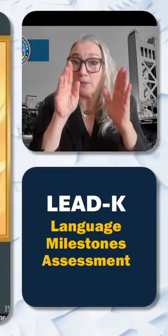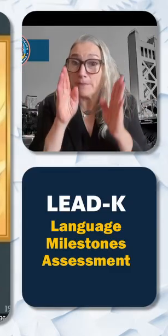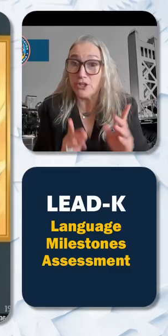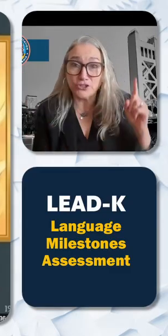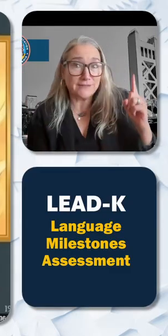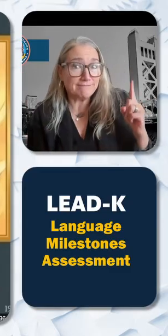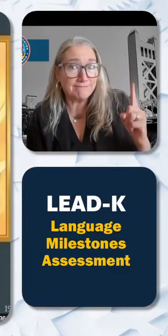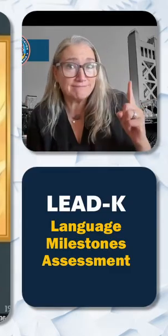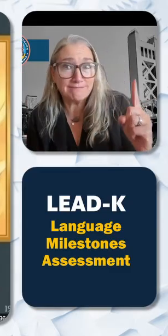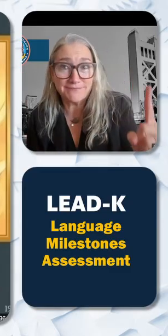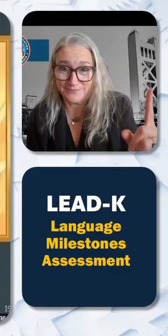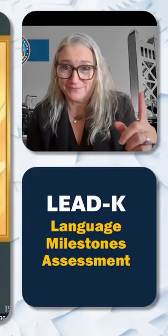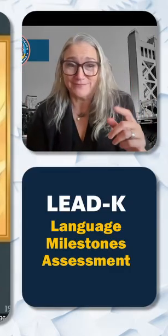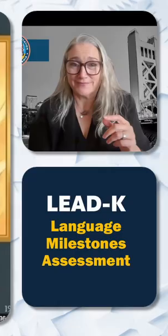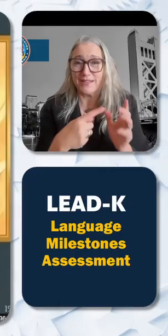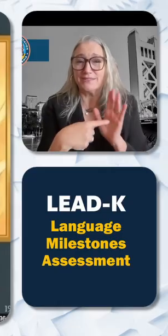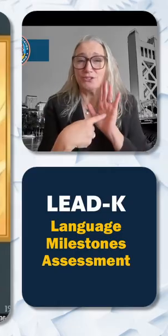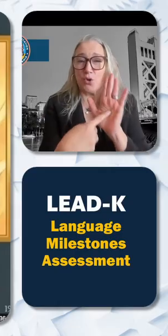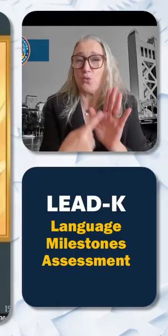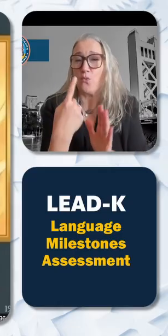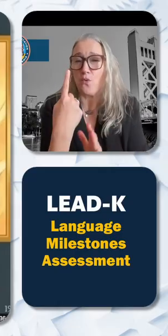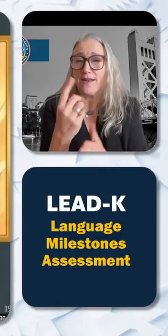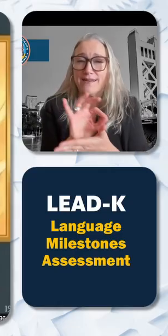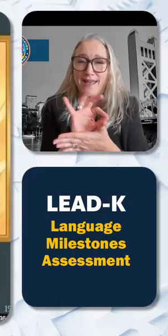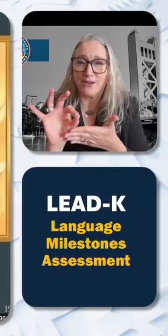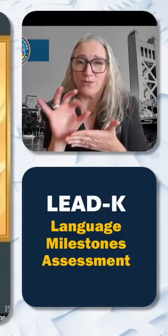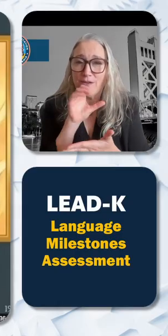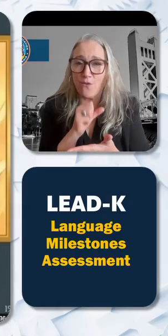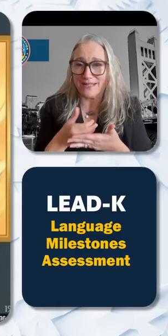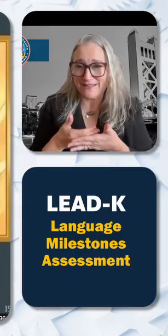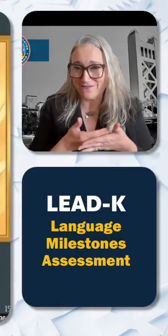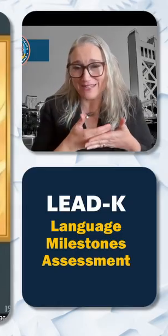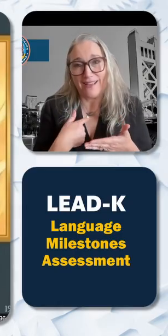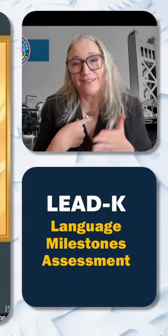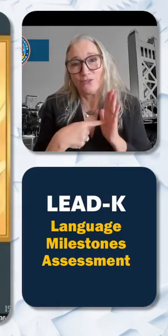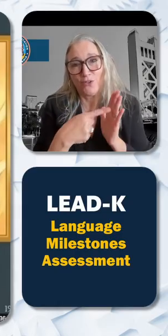like a light being turned on, recognizes and responds to a person or to movement.